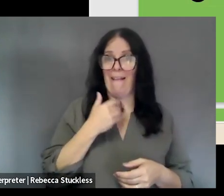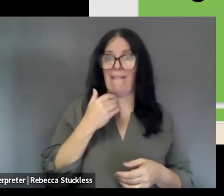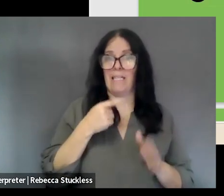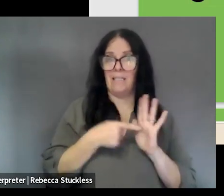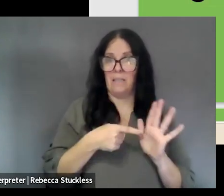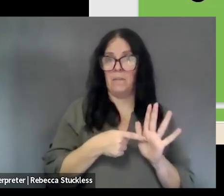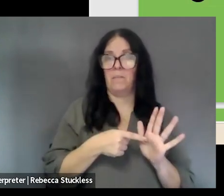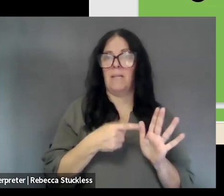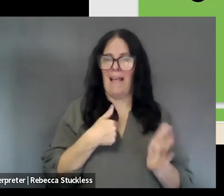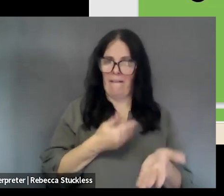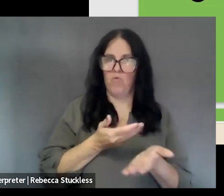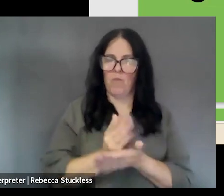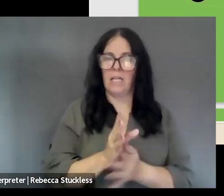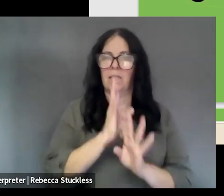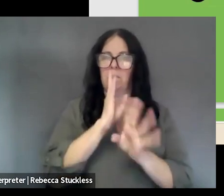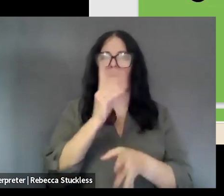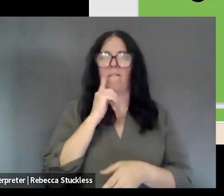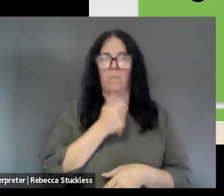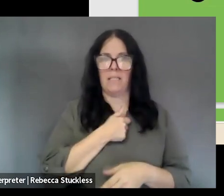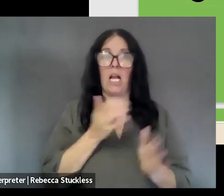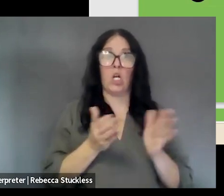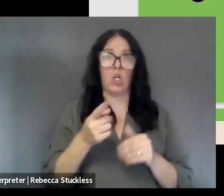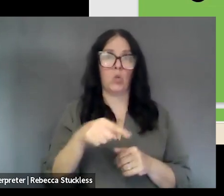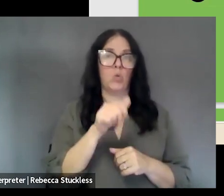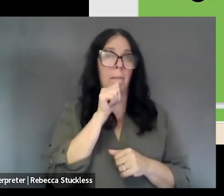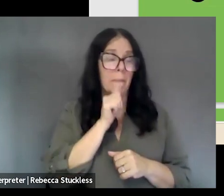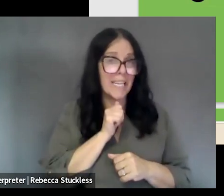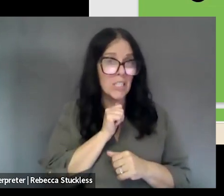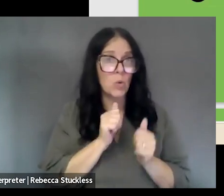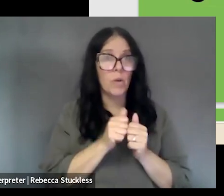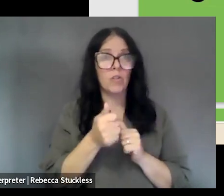and I encourage you to be patient with yourself through the diagnostic process.